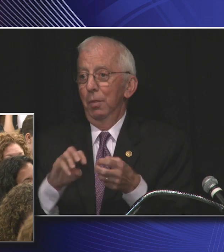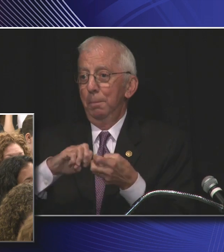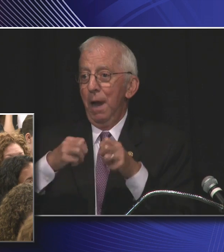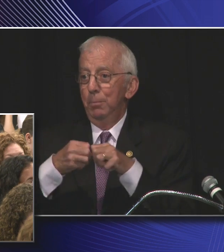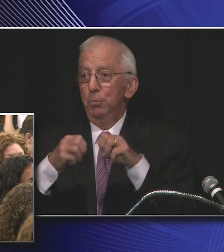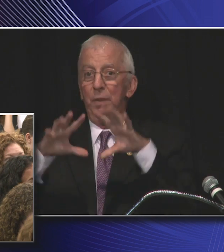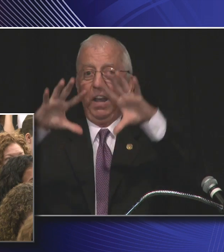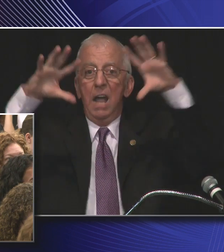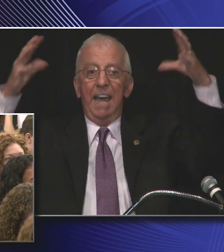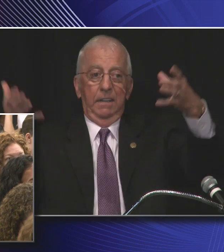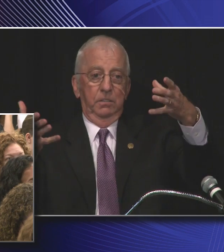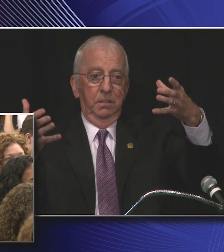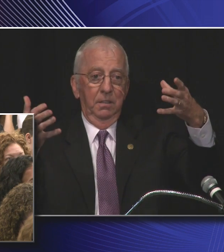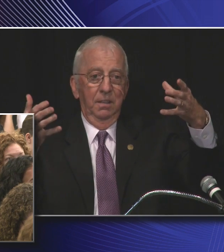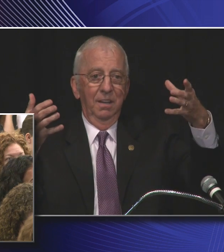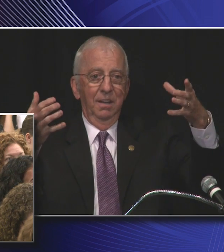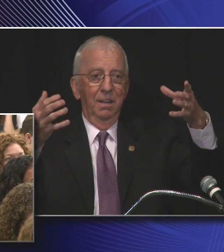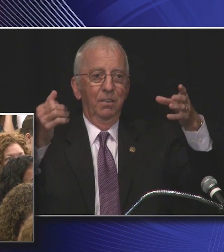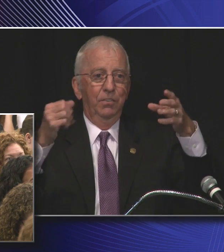the problem's with context.